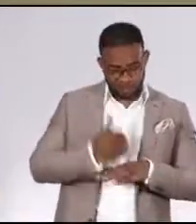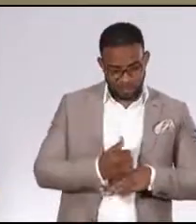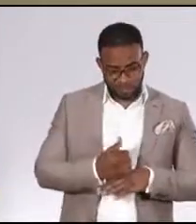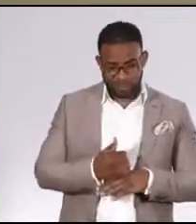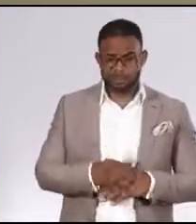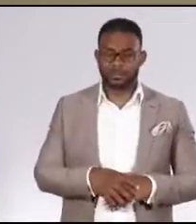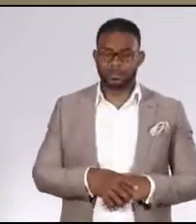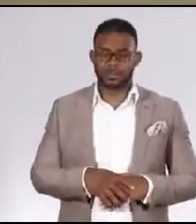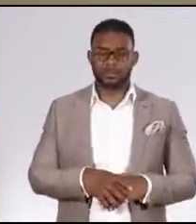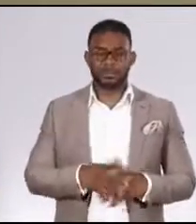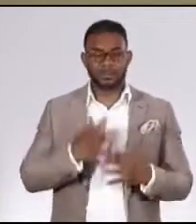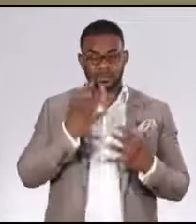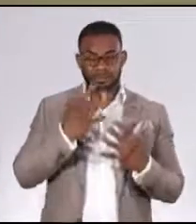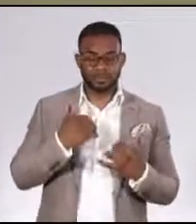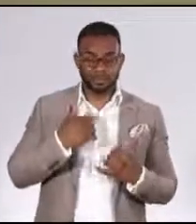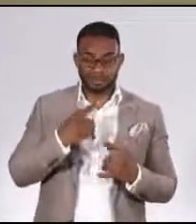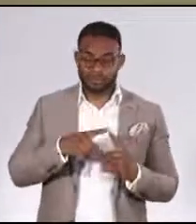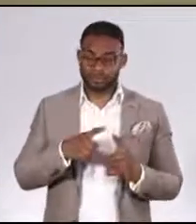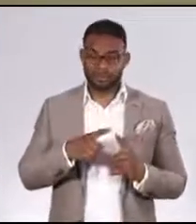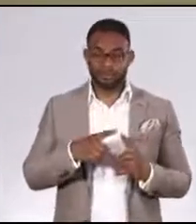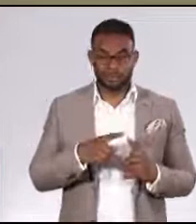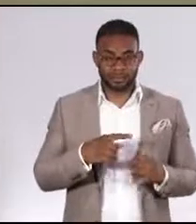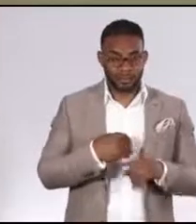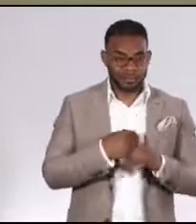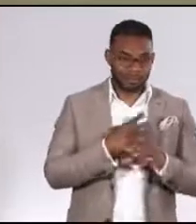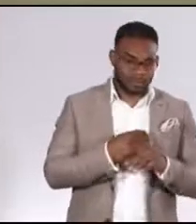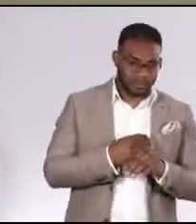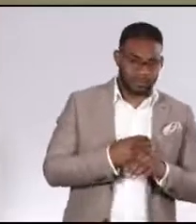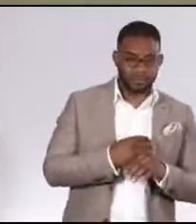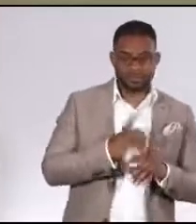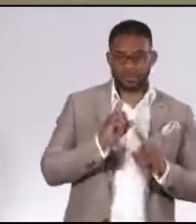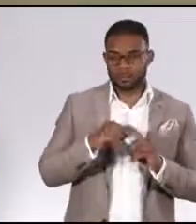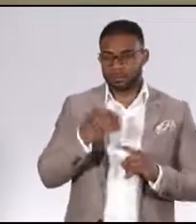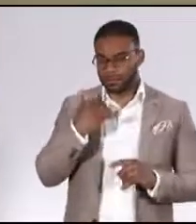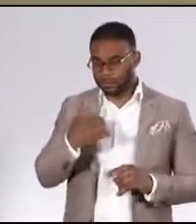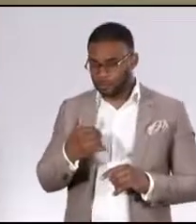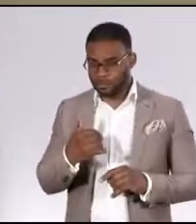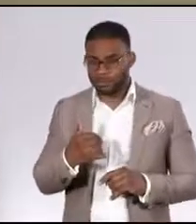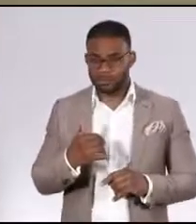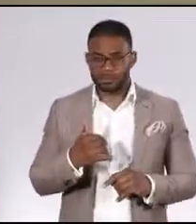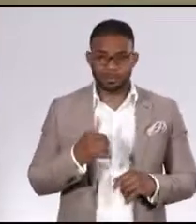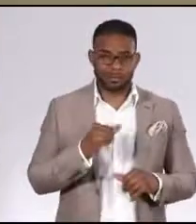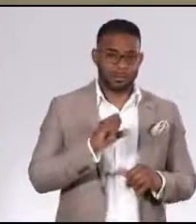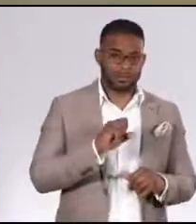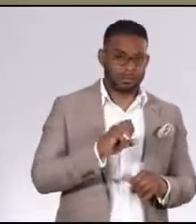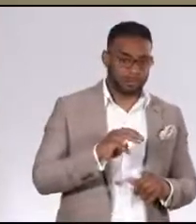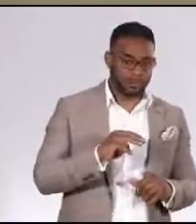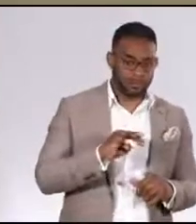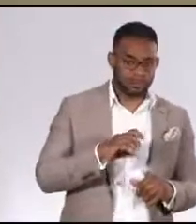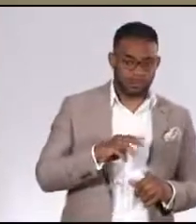it's sad to me. Talking on the phone. Social media just me out faster.